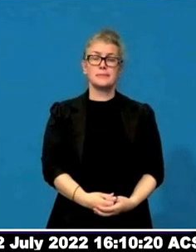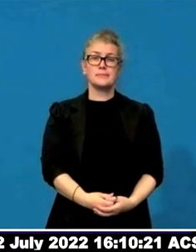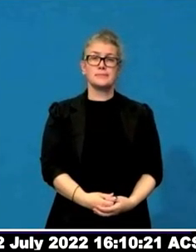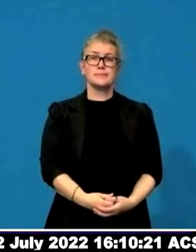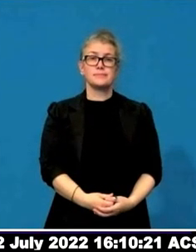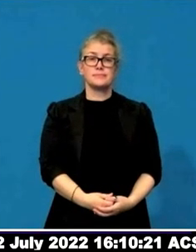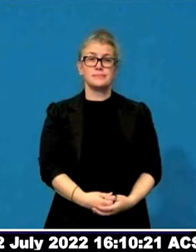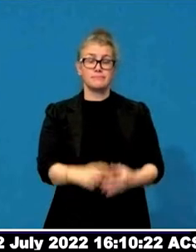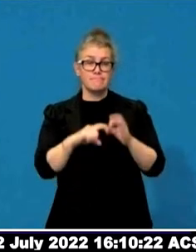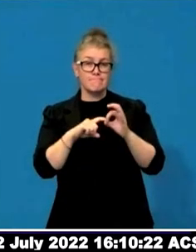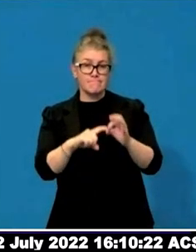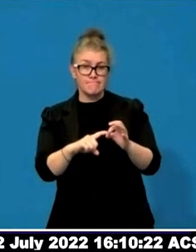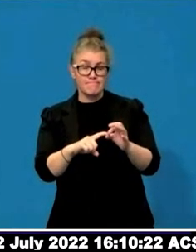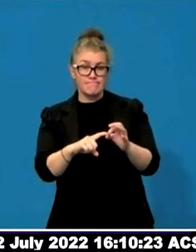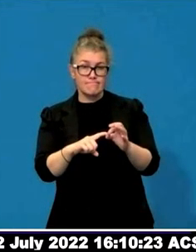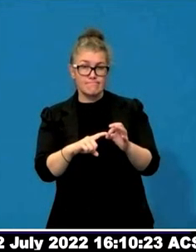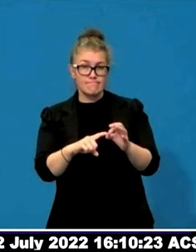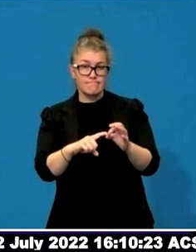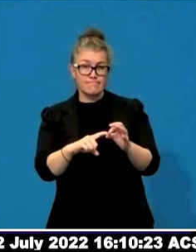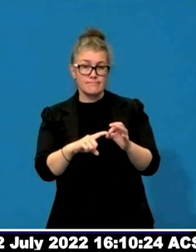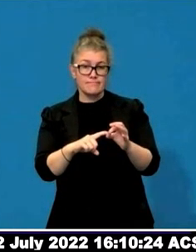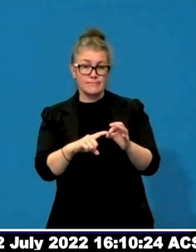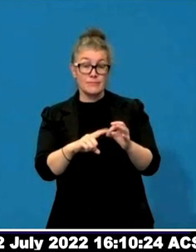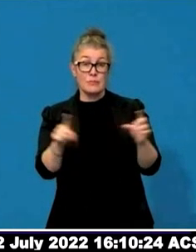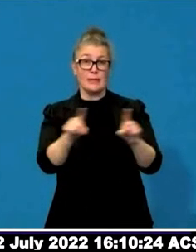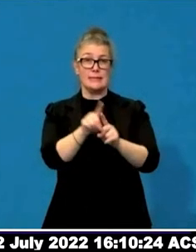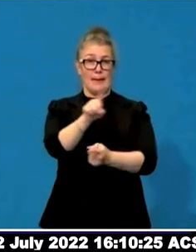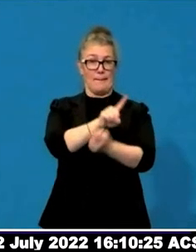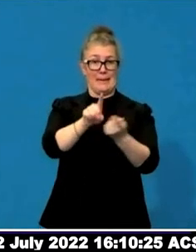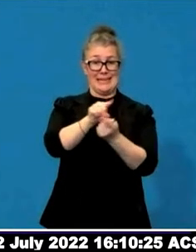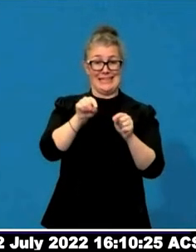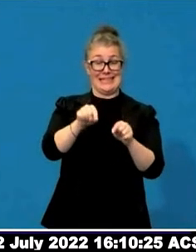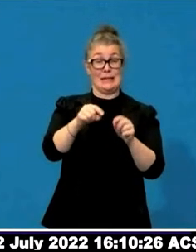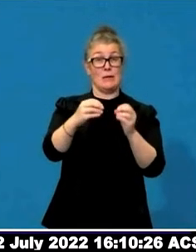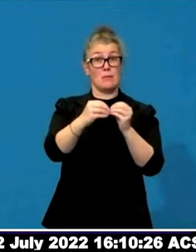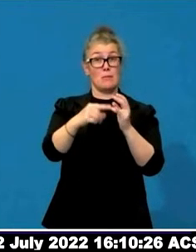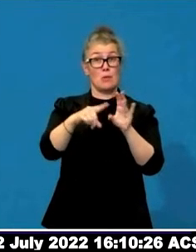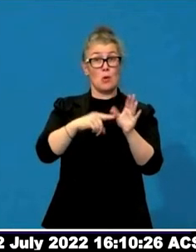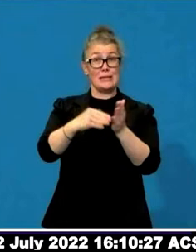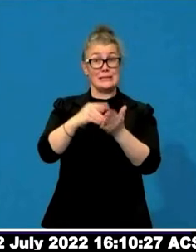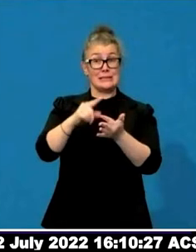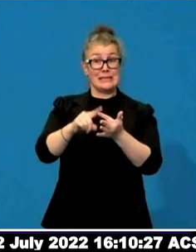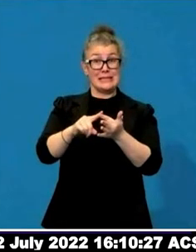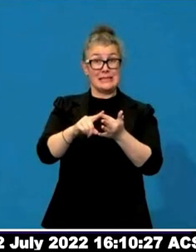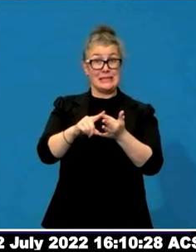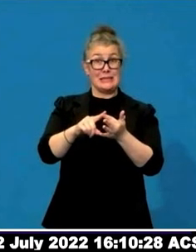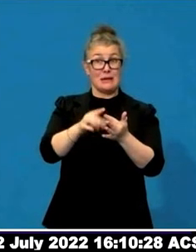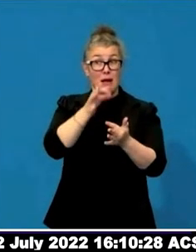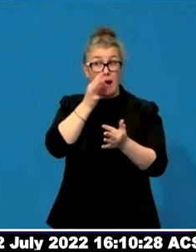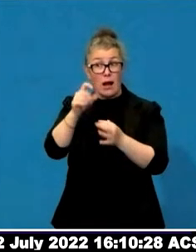And in that meeting did Boyzie - was he asked questions? Yes